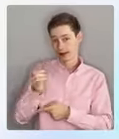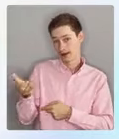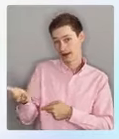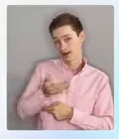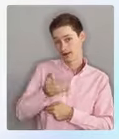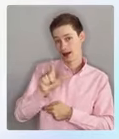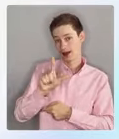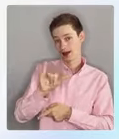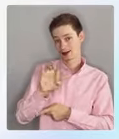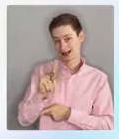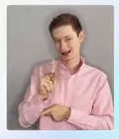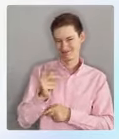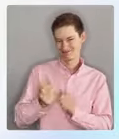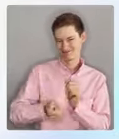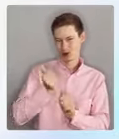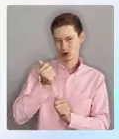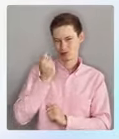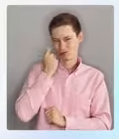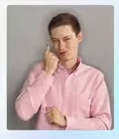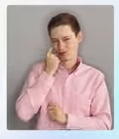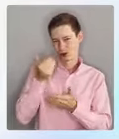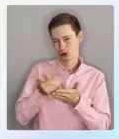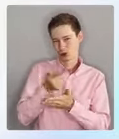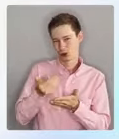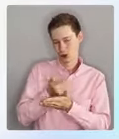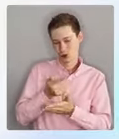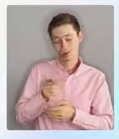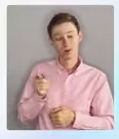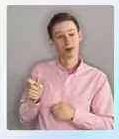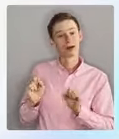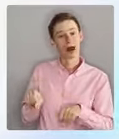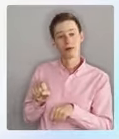Invite Links is our newest invite feature.